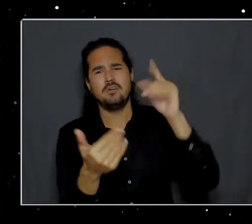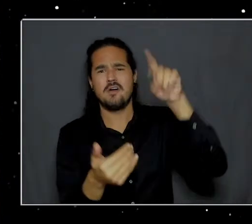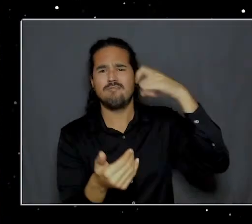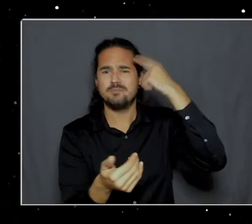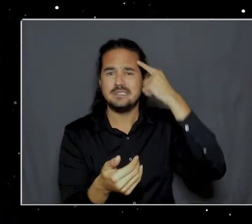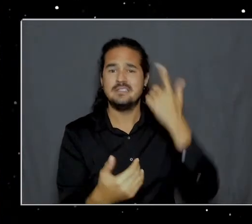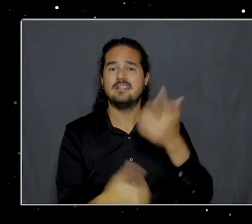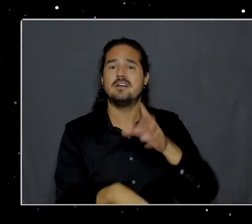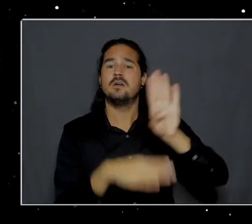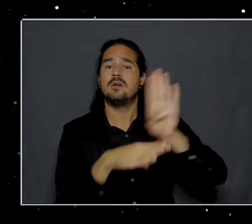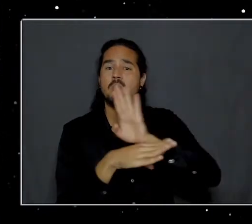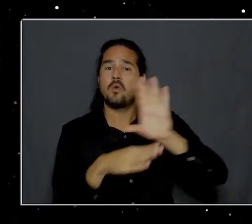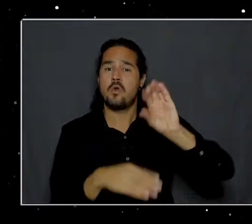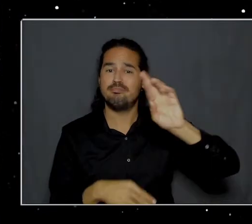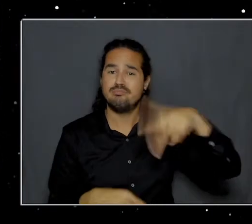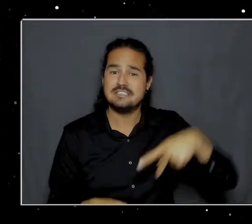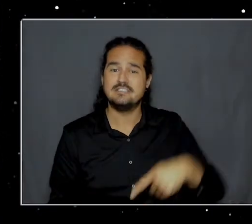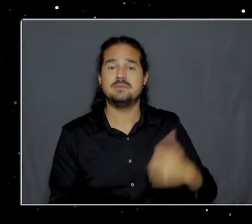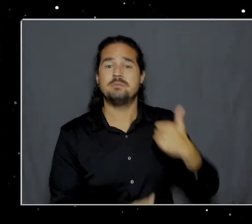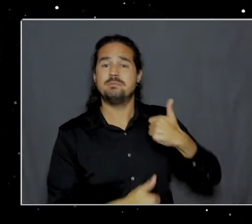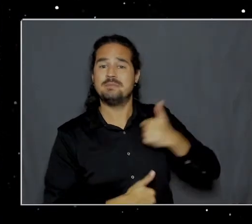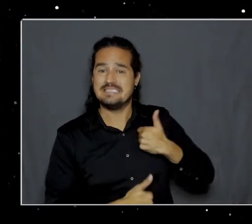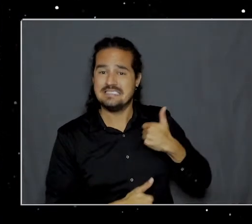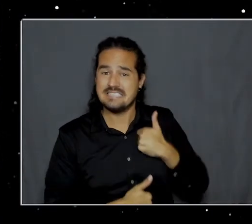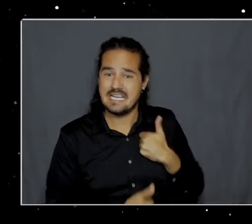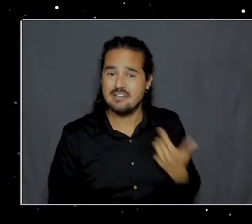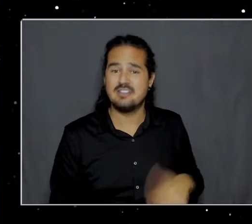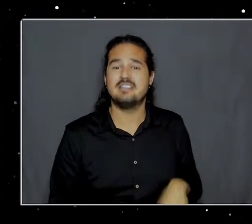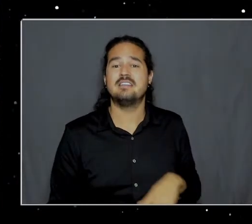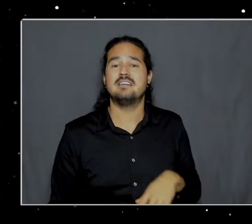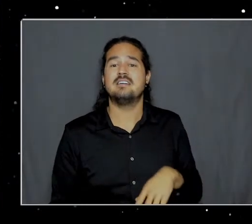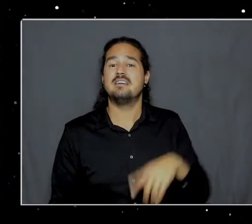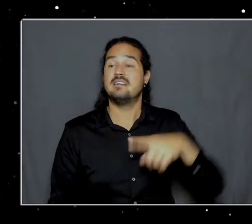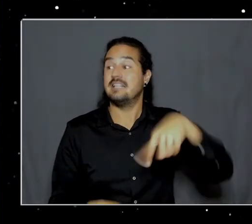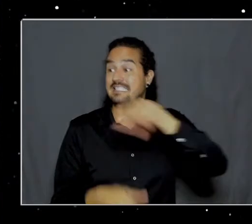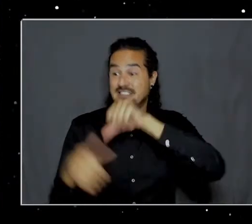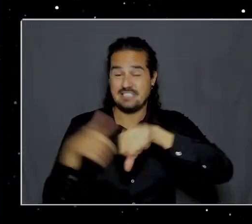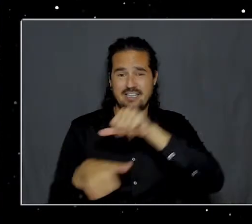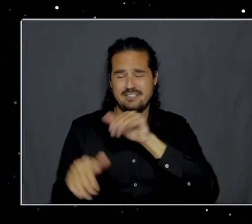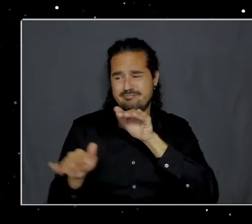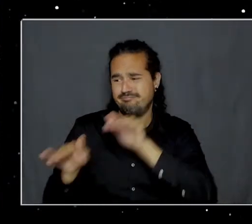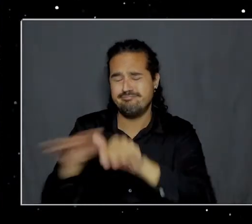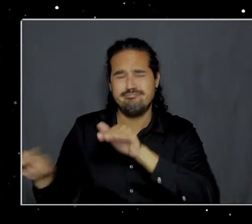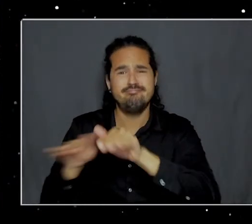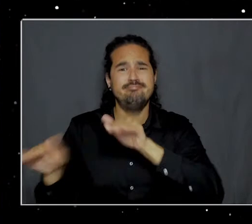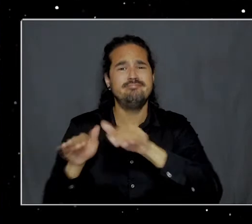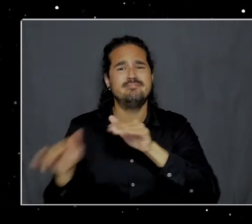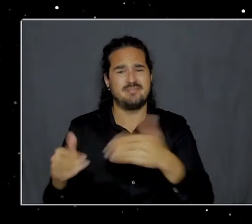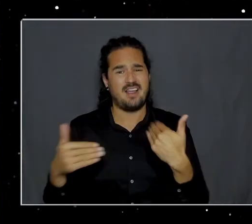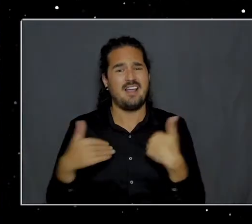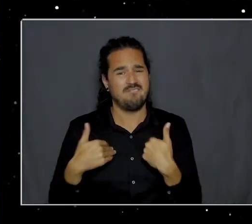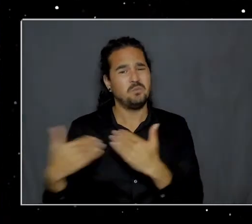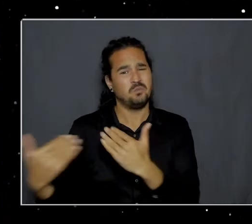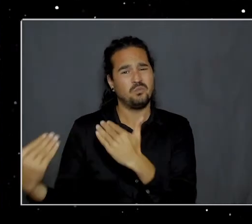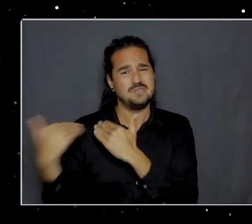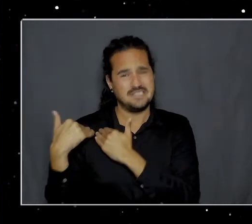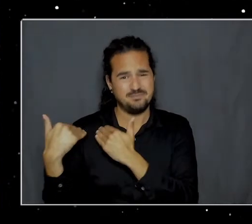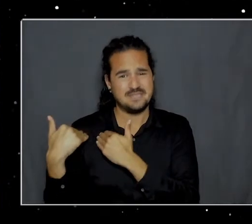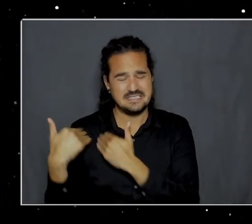LAWYER. THE POINT IS THAT THESE ISSUES BELONG TO US ALL. AND WE ALL HAVE A ROLE TO PLAY AND WE CAN DEMAND STUFF OF OUR GOVERNMENT, WE CAN DEMAND STUFF OF OUR CORPORATIONS, WE CAN DEMAND STUFF OF OUR MILITARY,